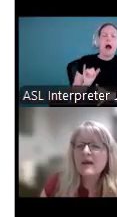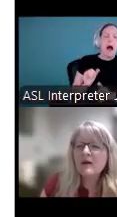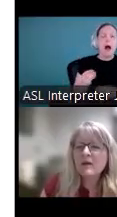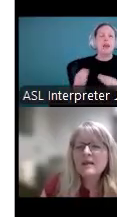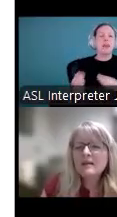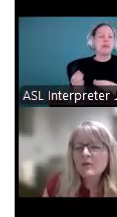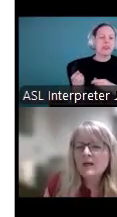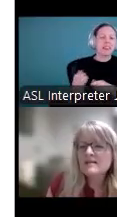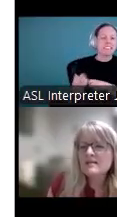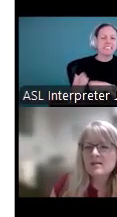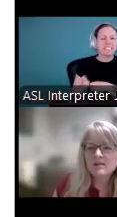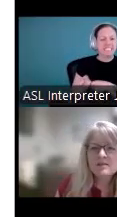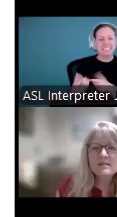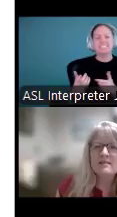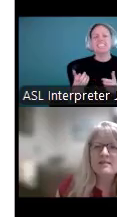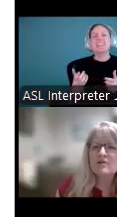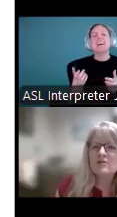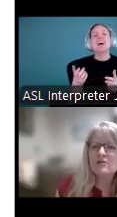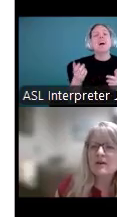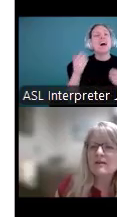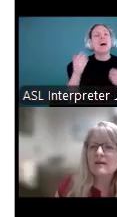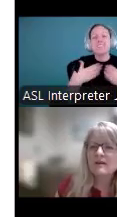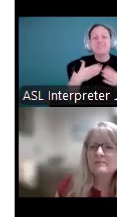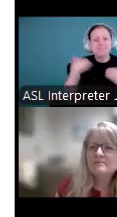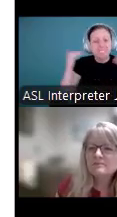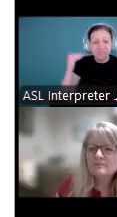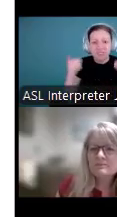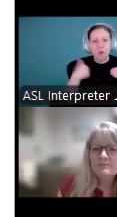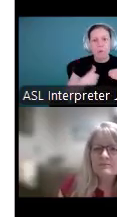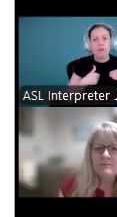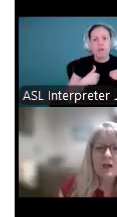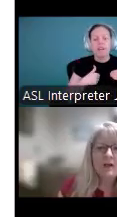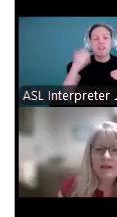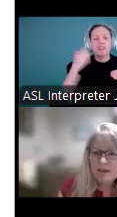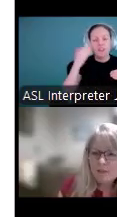that we can, we as adults can structure our day, our eating